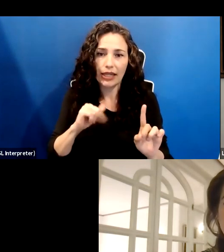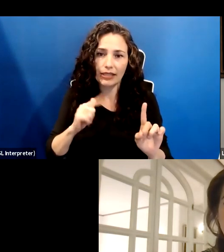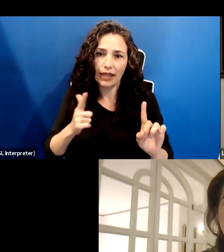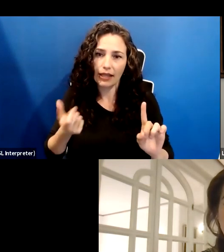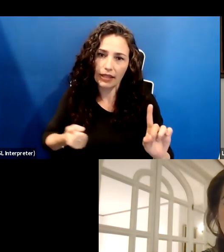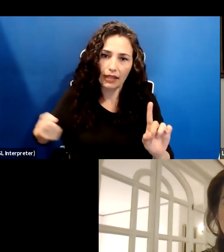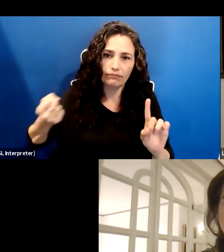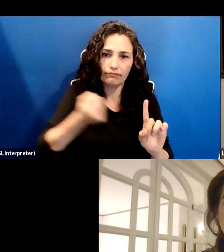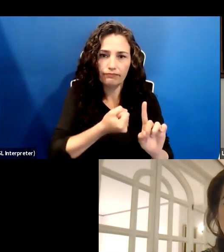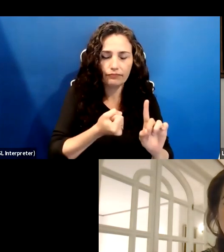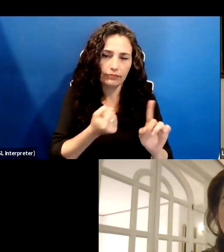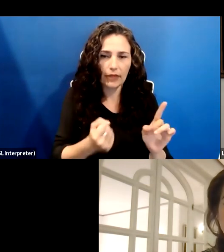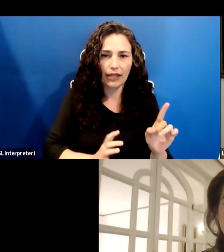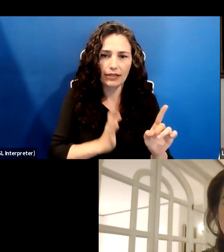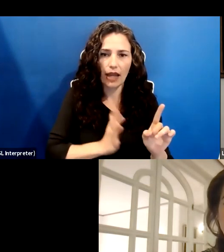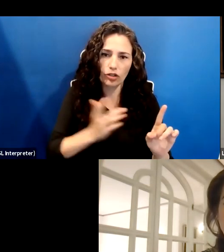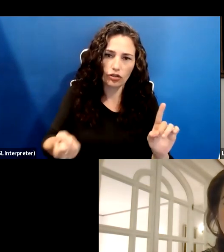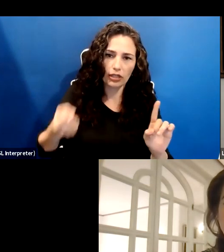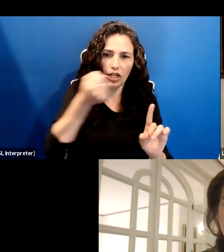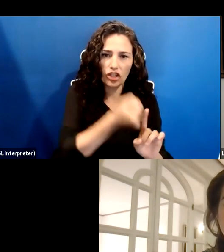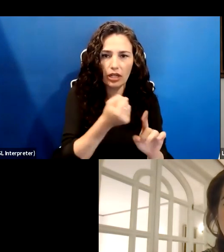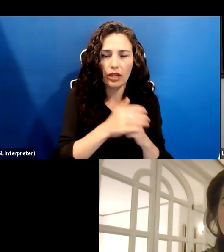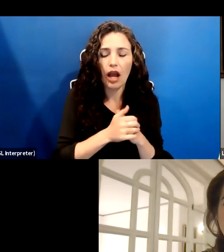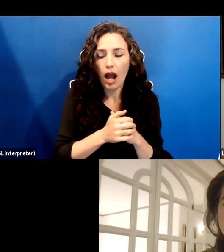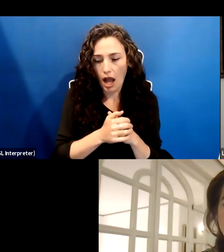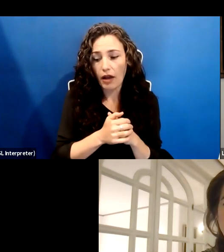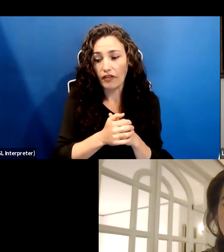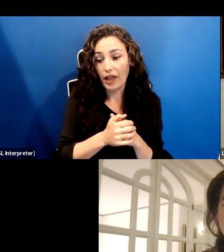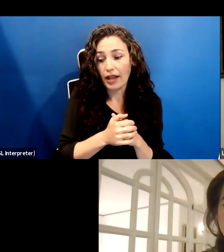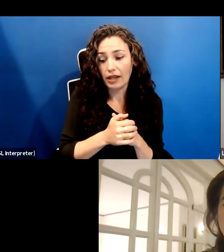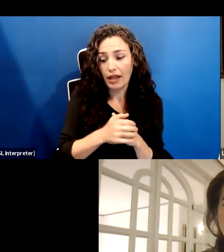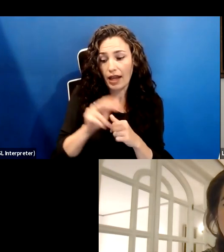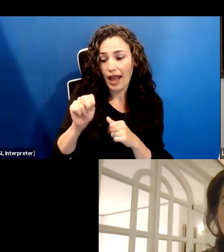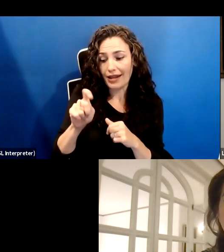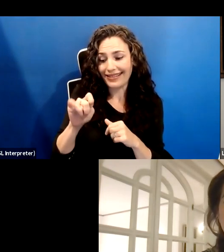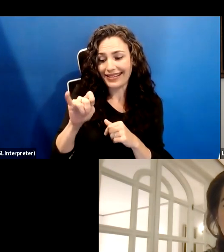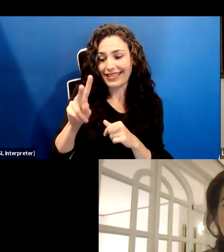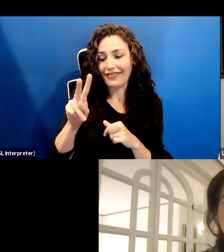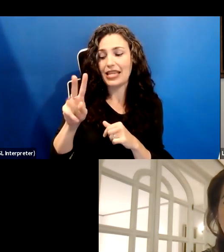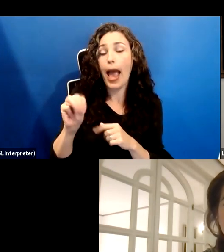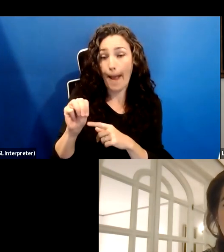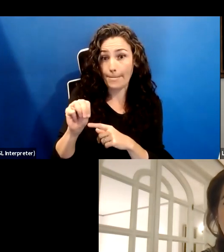of members of the NXIVM called and kind of like them trying to leave as well, and you're capturing all this.